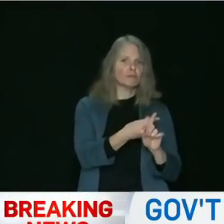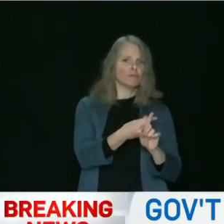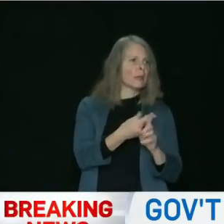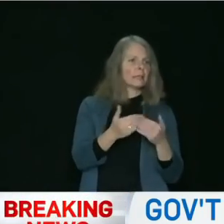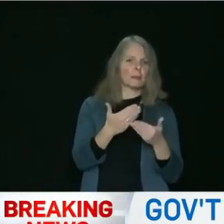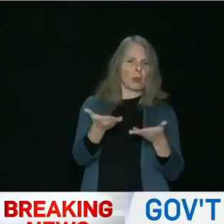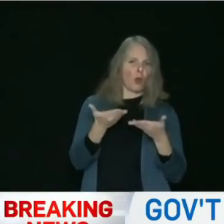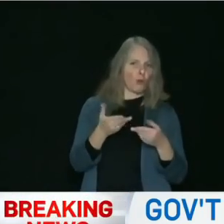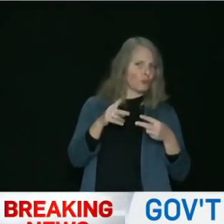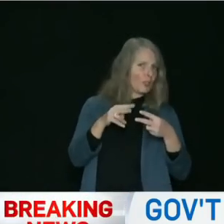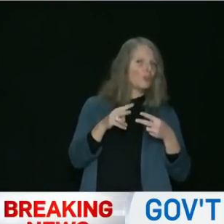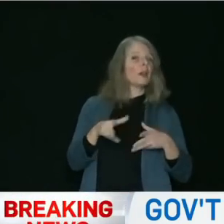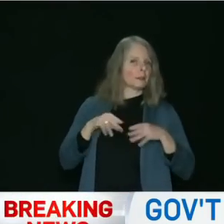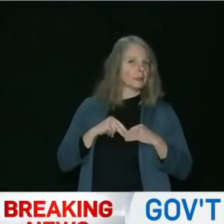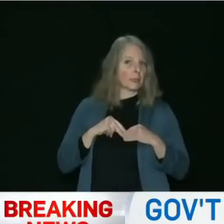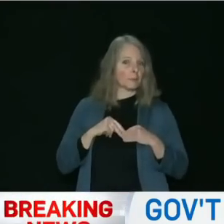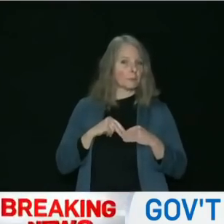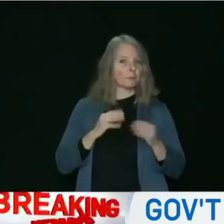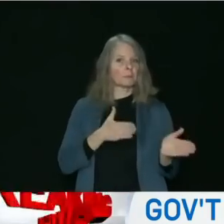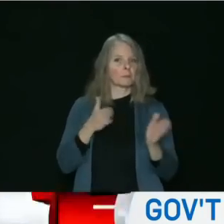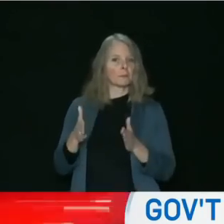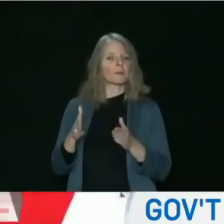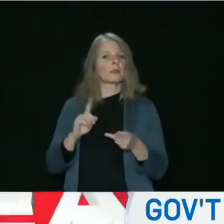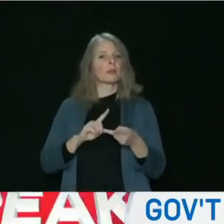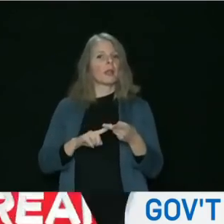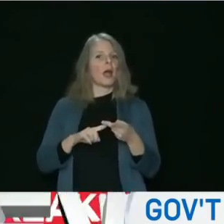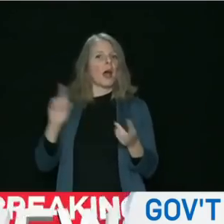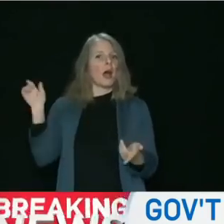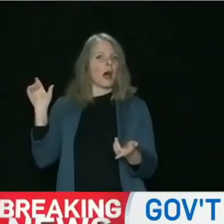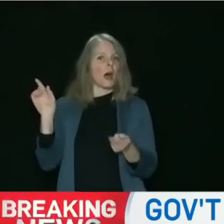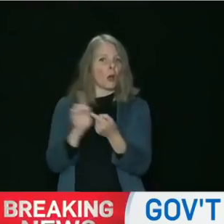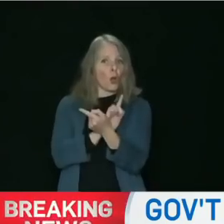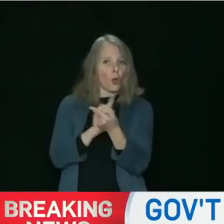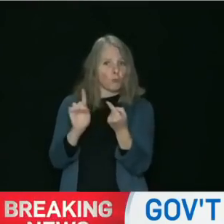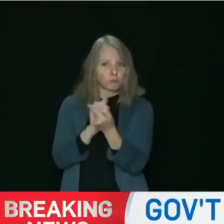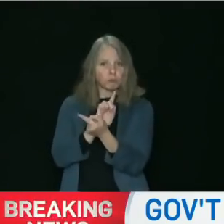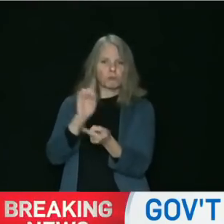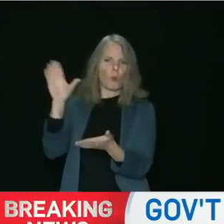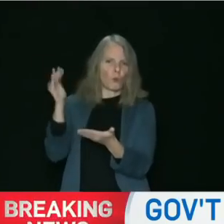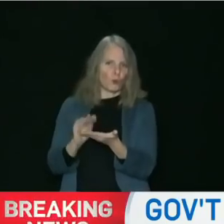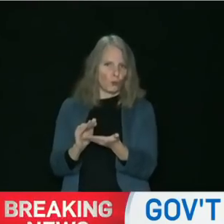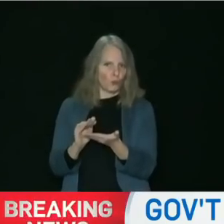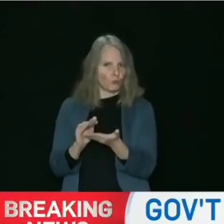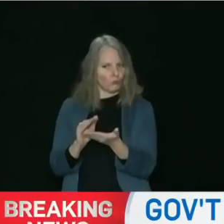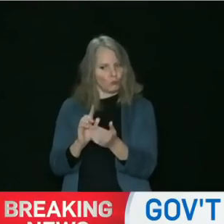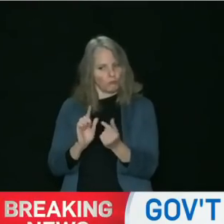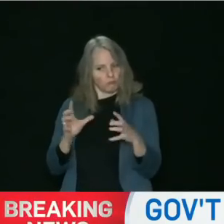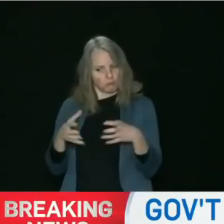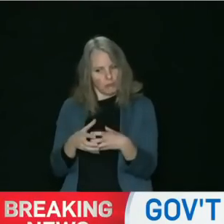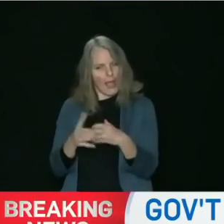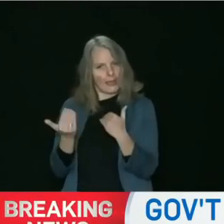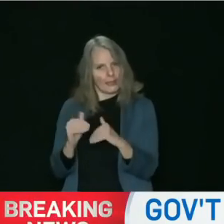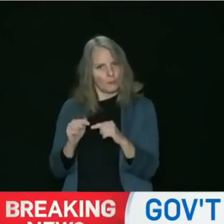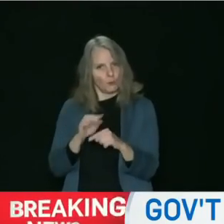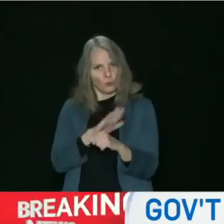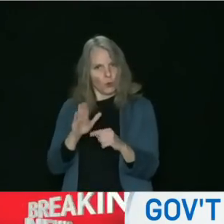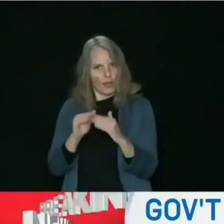BY ACCEPTING THE VACCINE THAT IS GIVEN TO YOU. SECOND, LIMIT THE PERSONAL